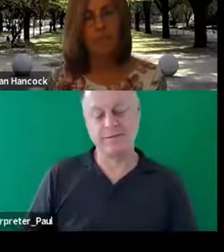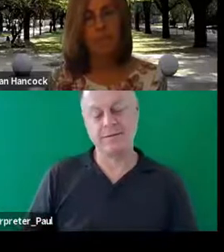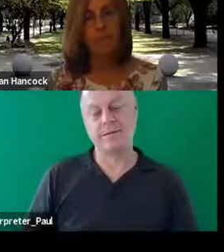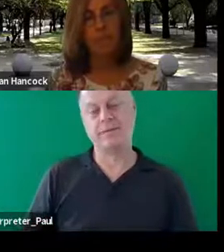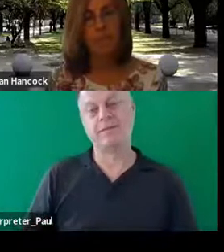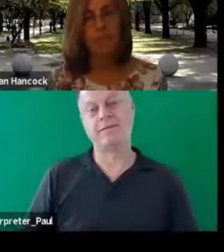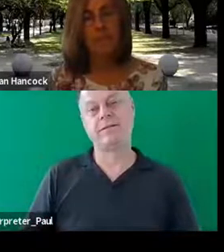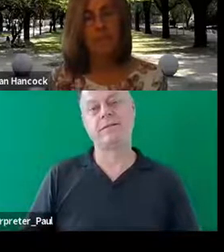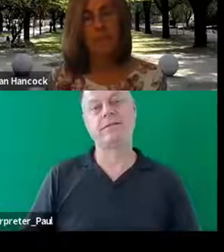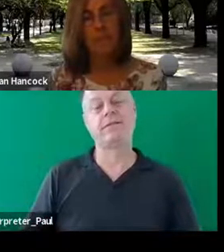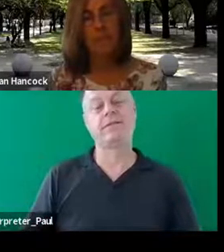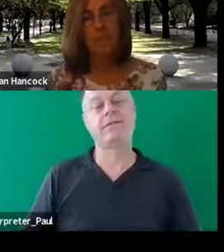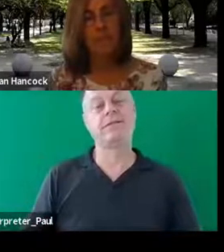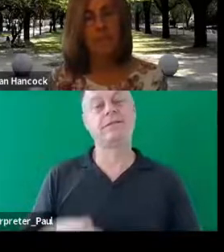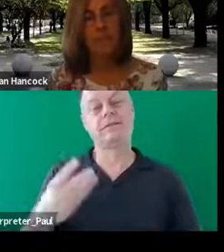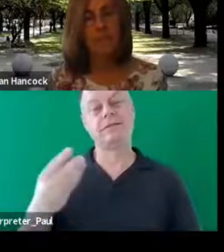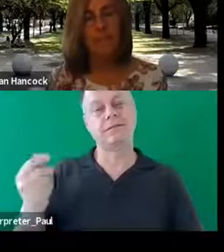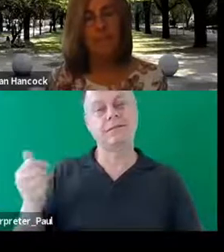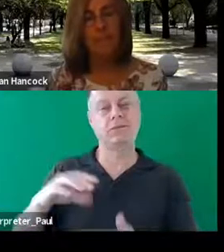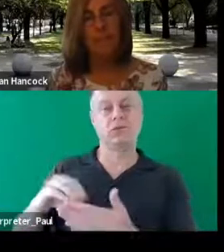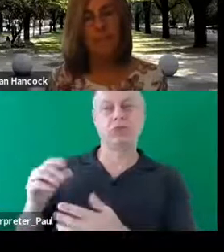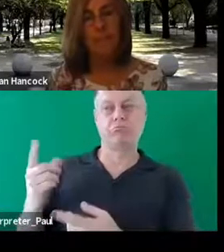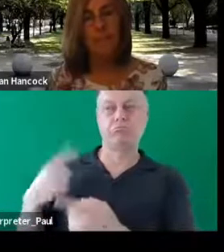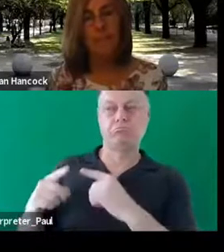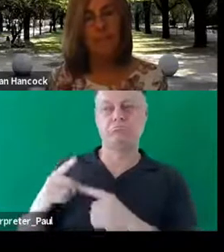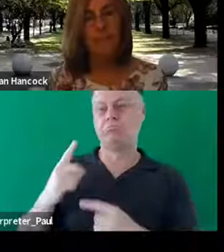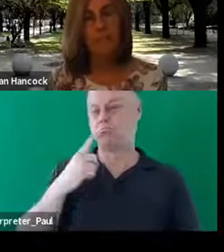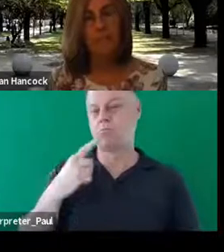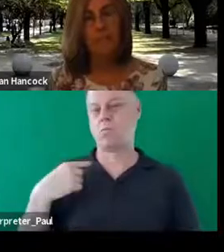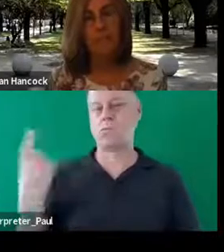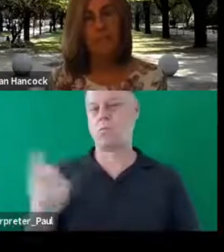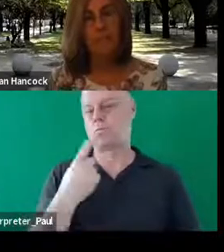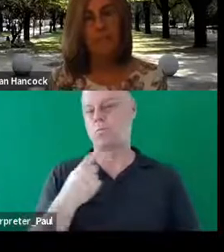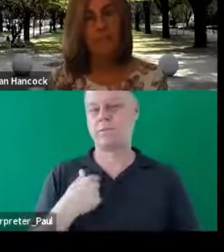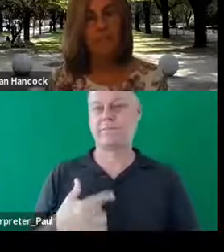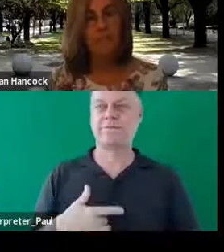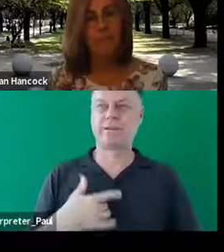communicated with have, kind of, all indicated that they felt like it would make it easier to